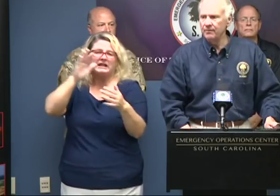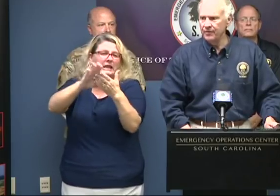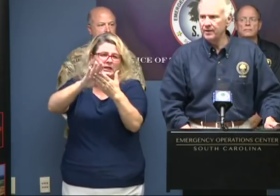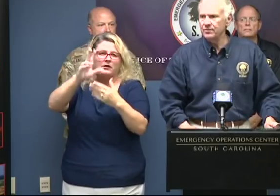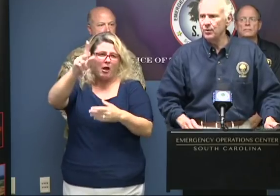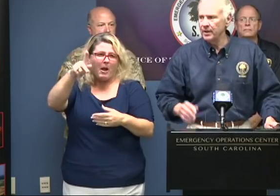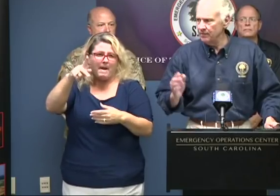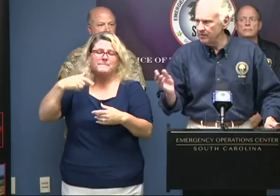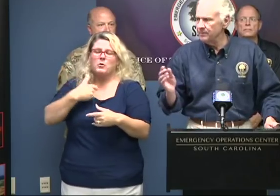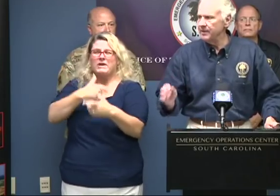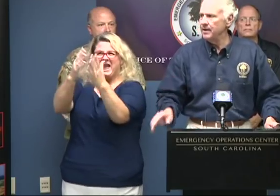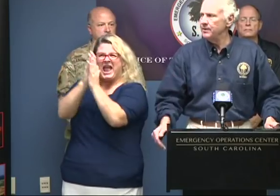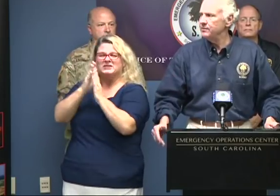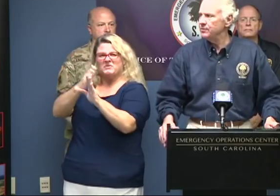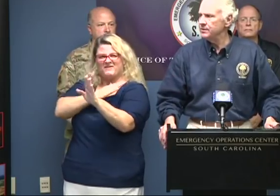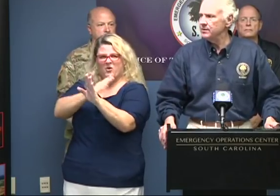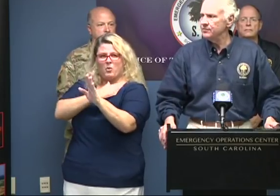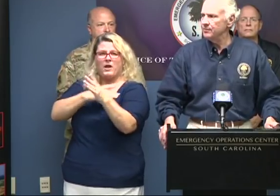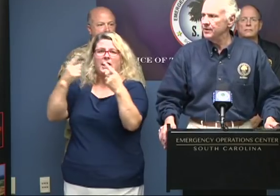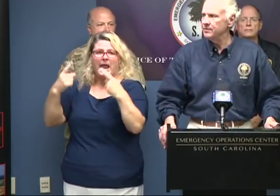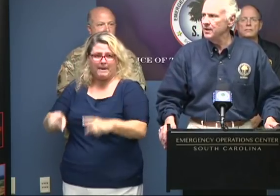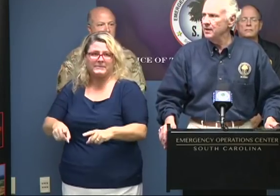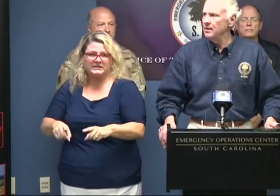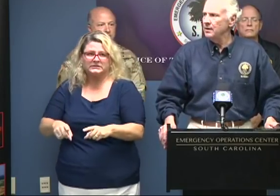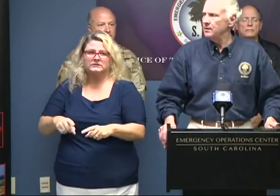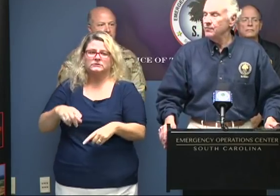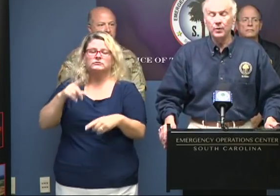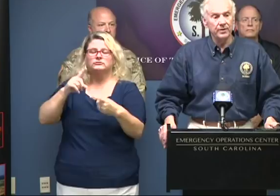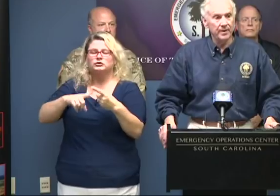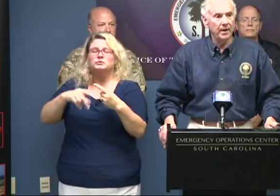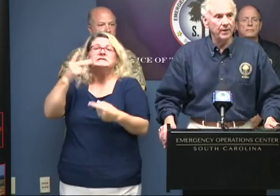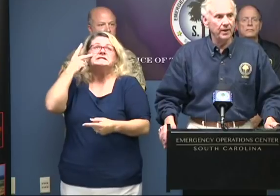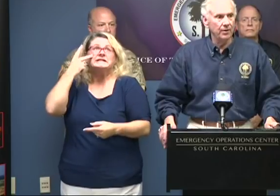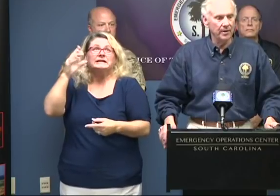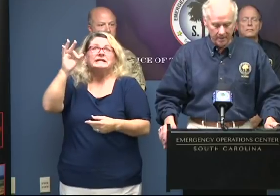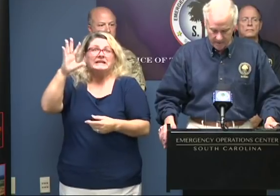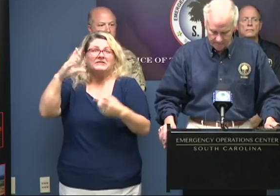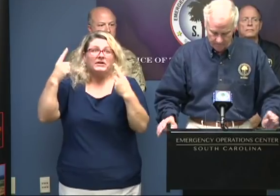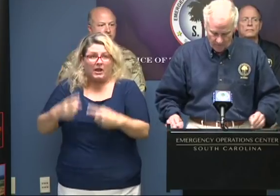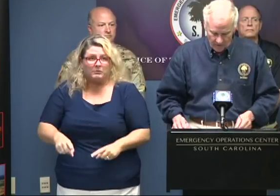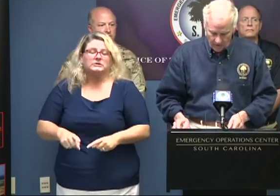and fix whatever damage results from this what is now a hurricane.